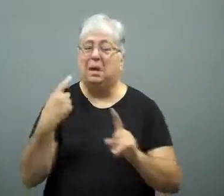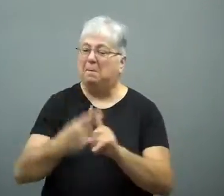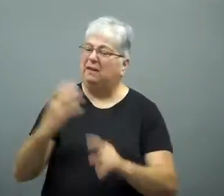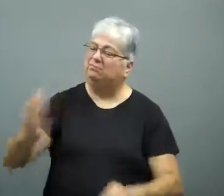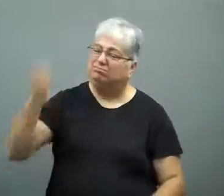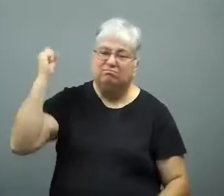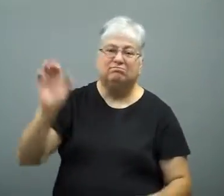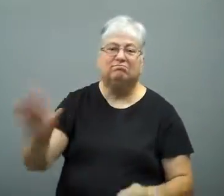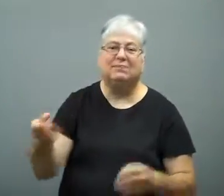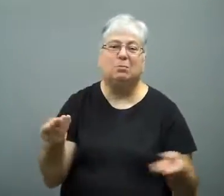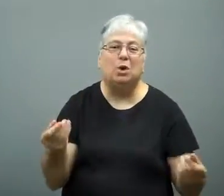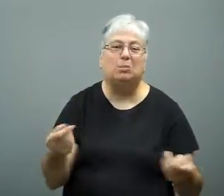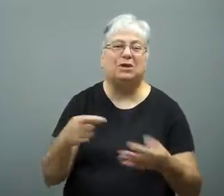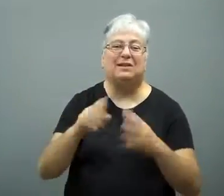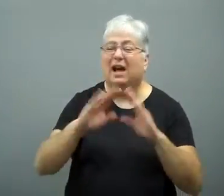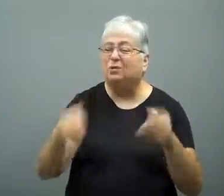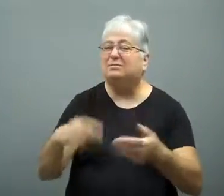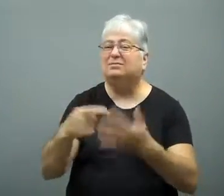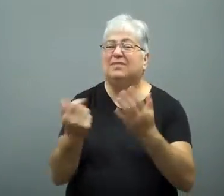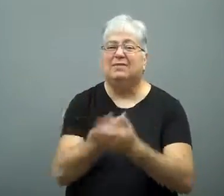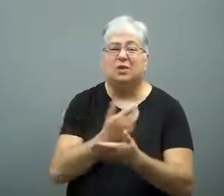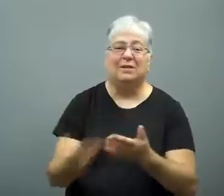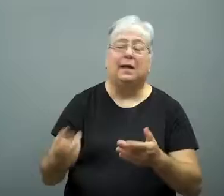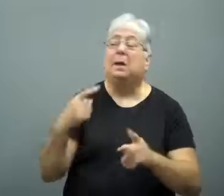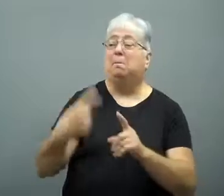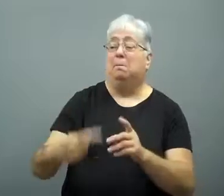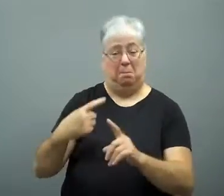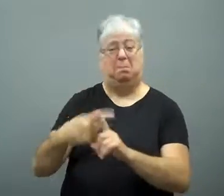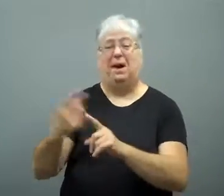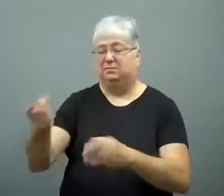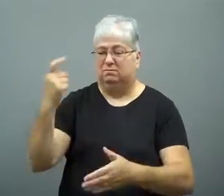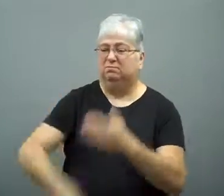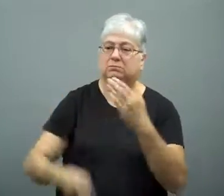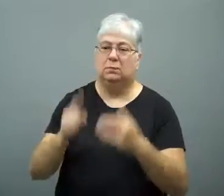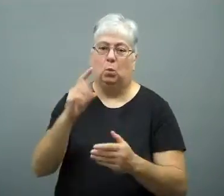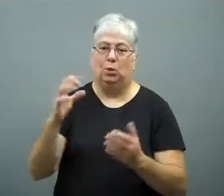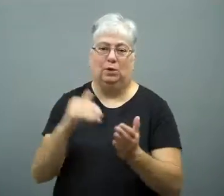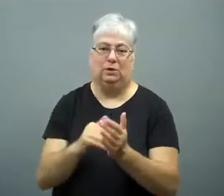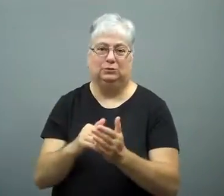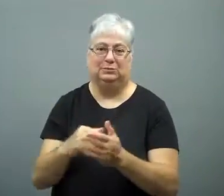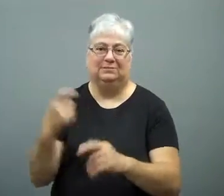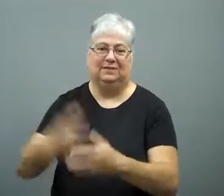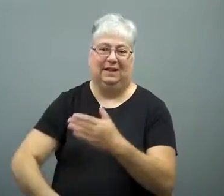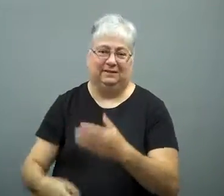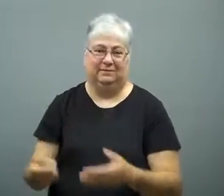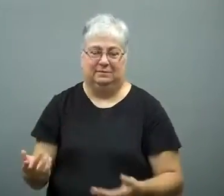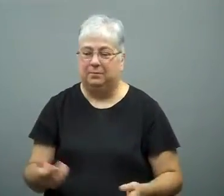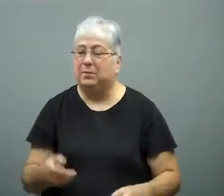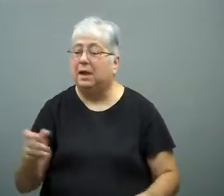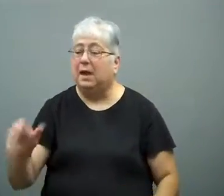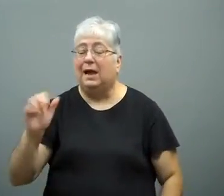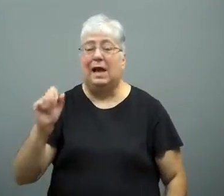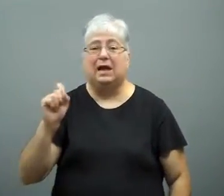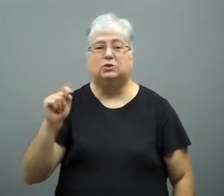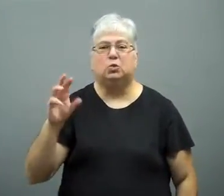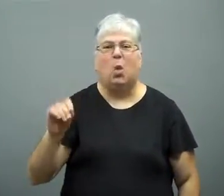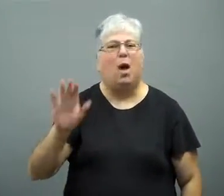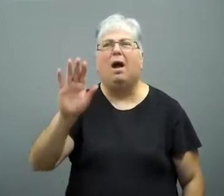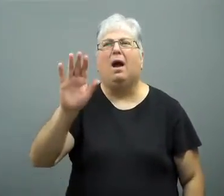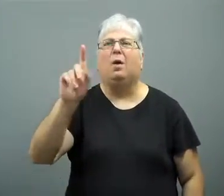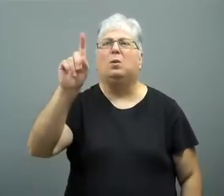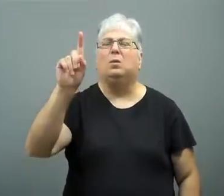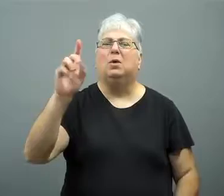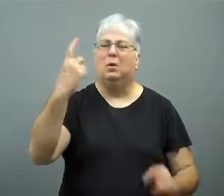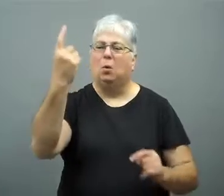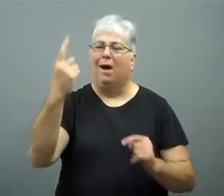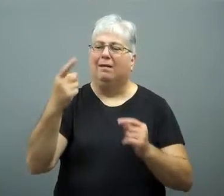His property was confiscated, and he was fined $100,000.